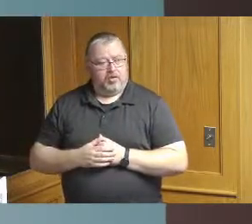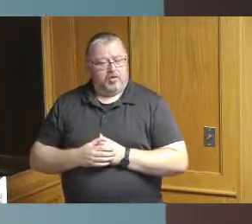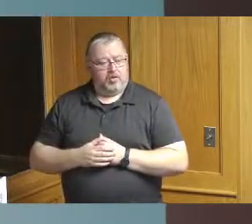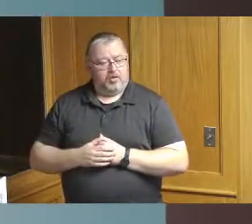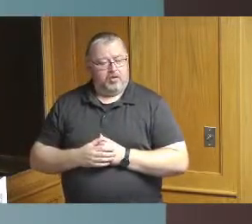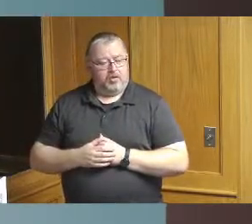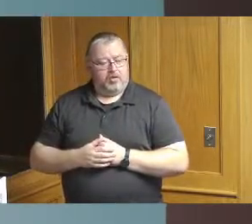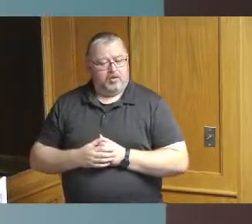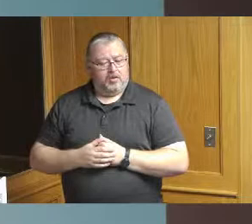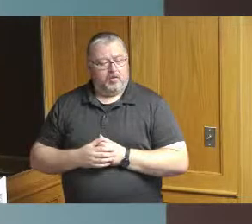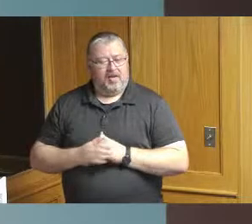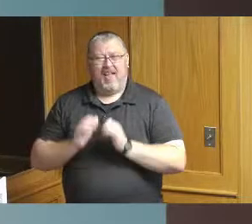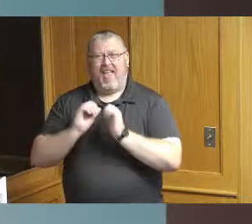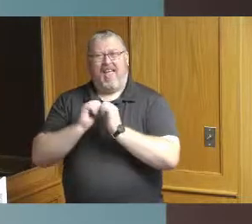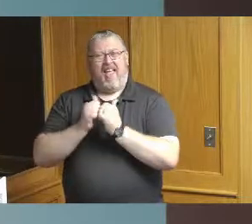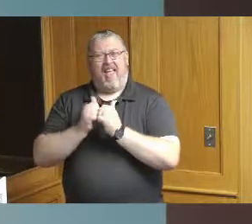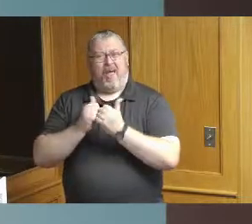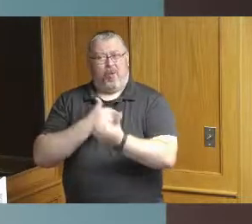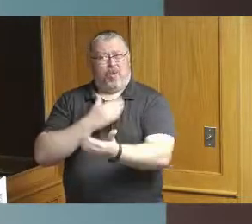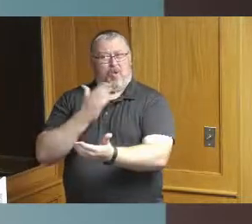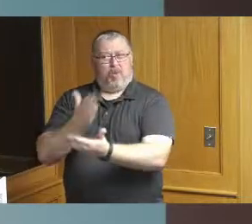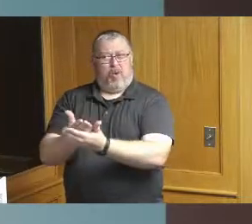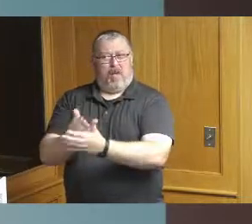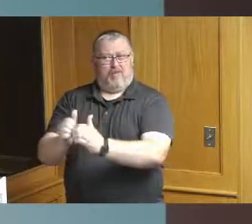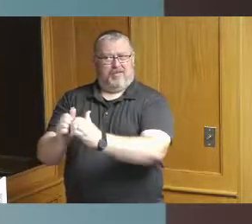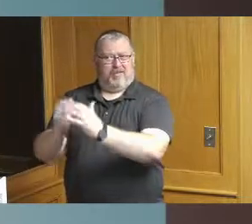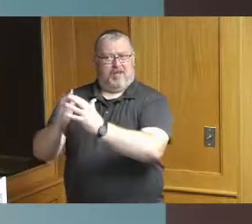so how do we get there so these are some of the foundations